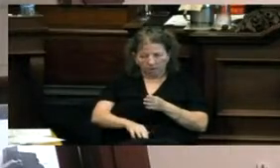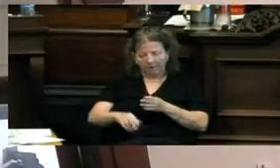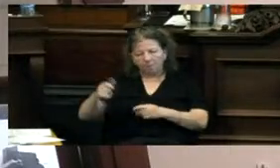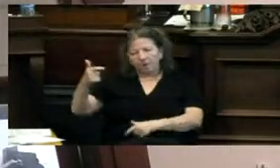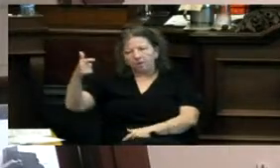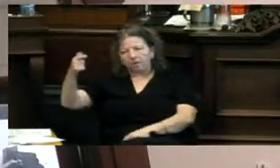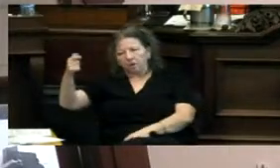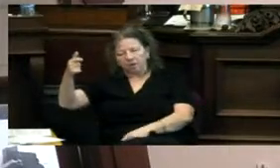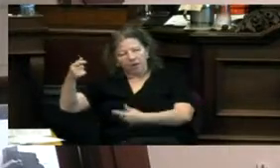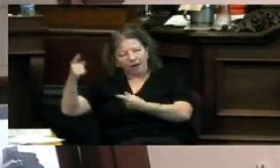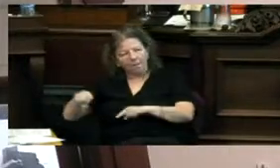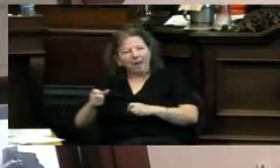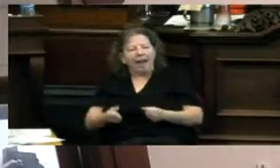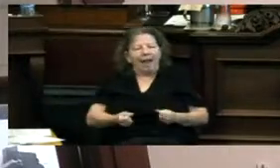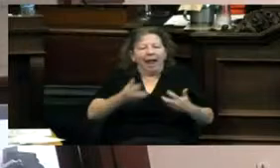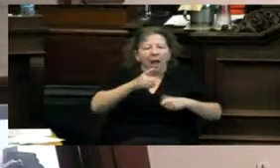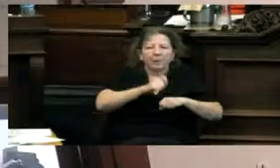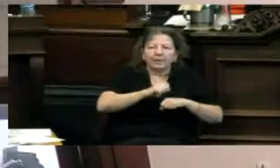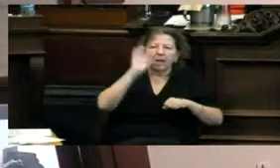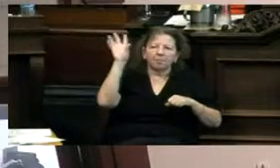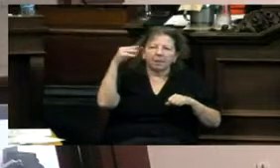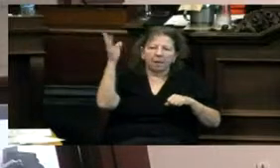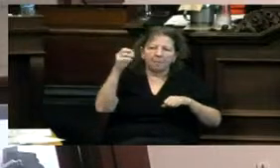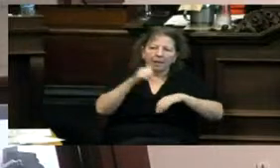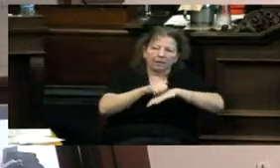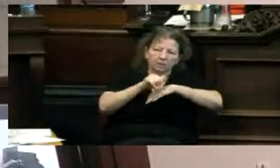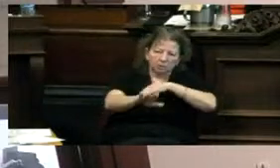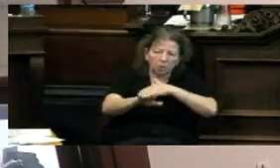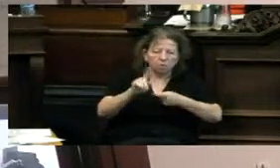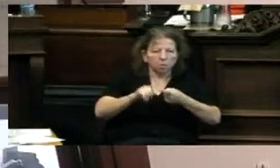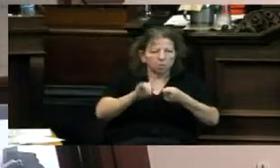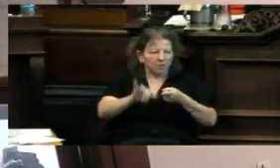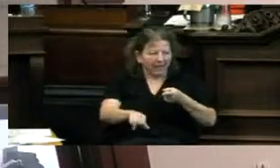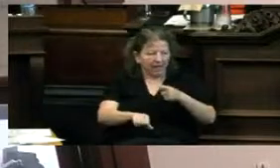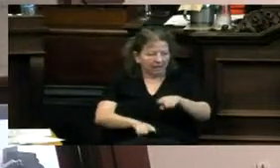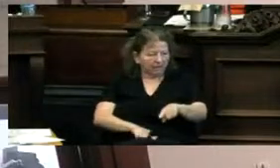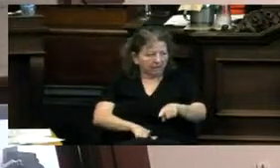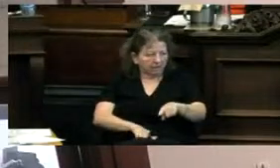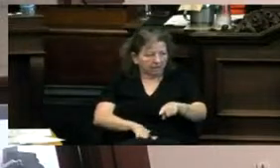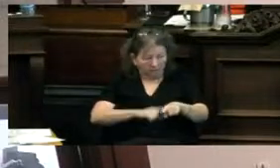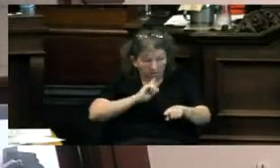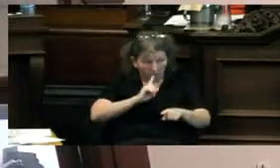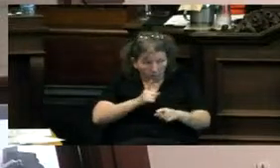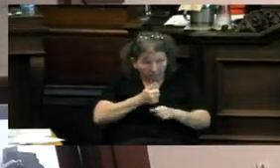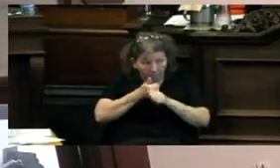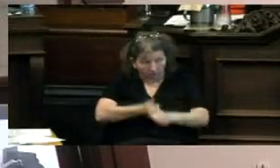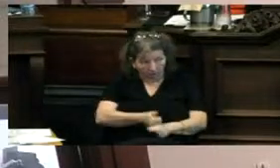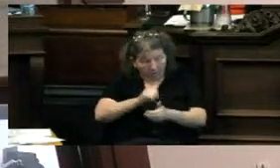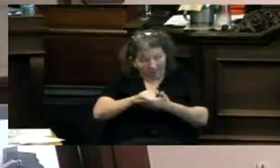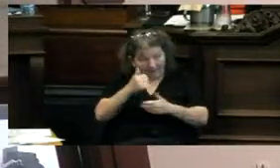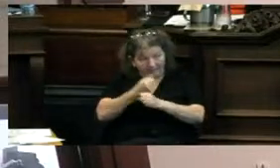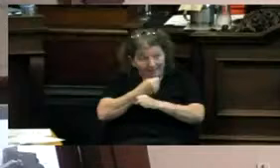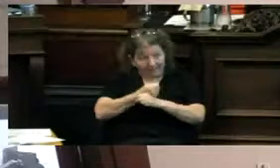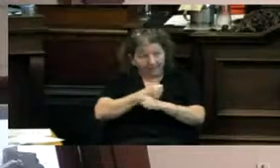get a sense of when ShotSpotter is activated, how many times an